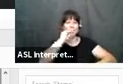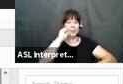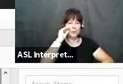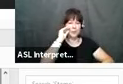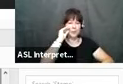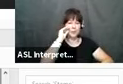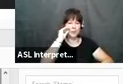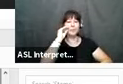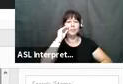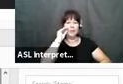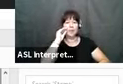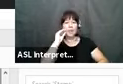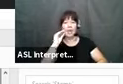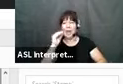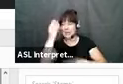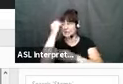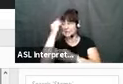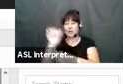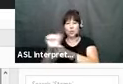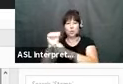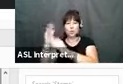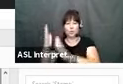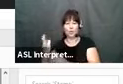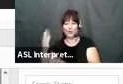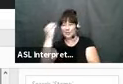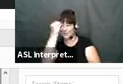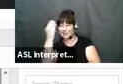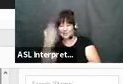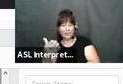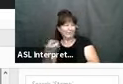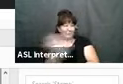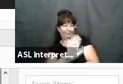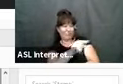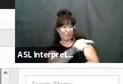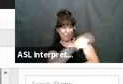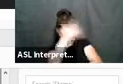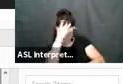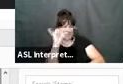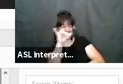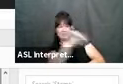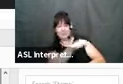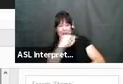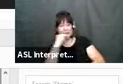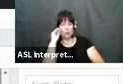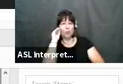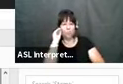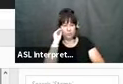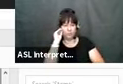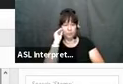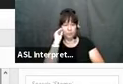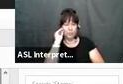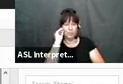they are ill, then urge employers to provide sick leave when possible so that people don't have to go to work when they're ill.